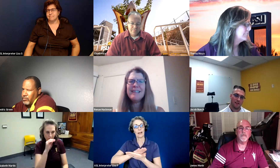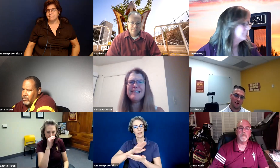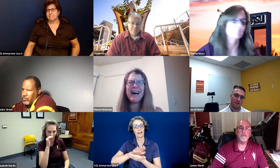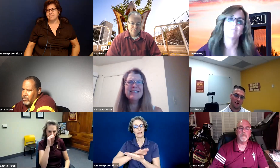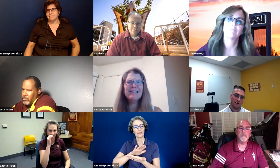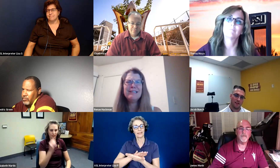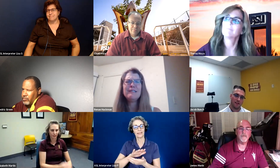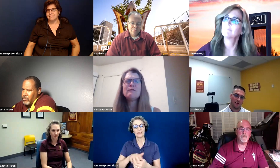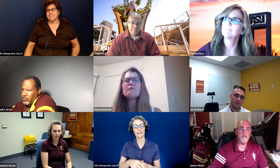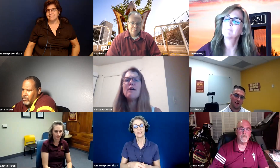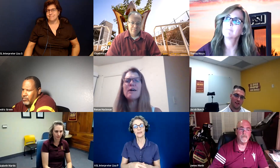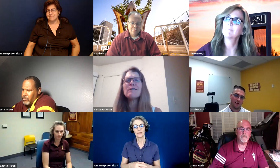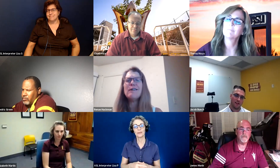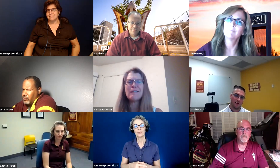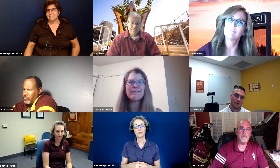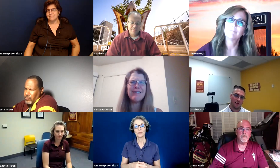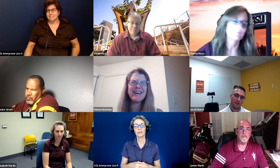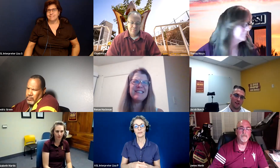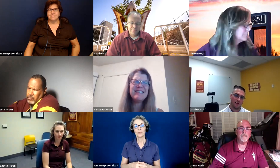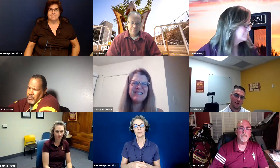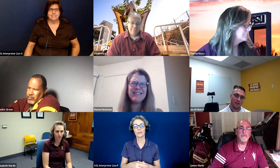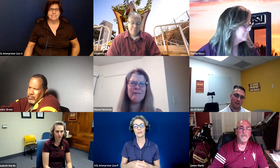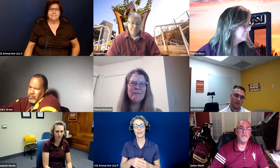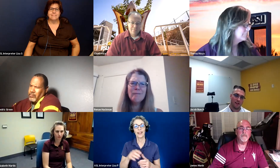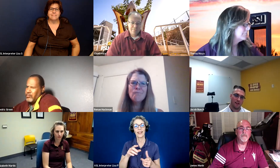not struggle worrying about money all the time.